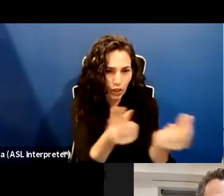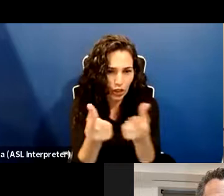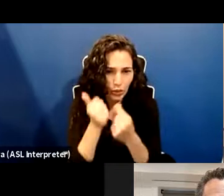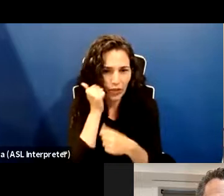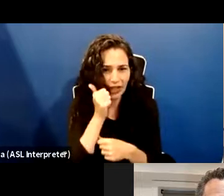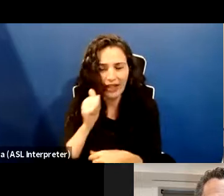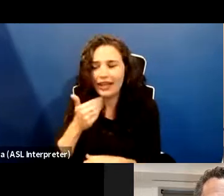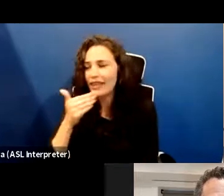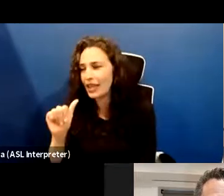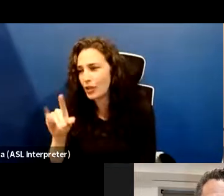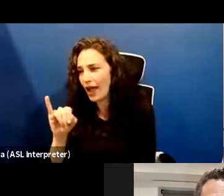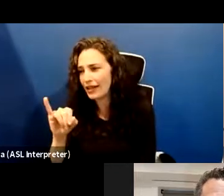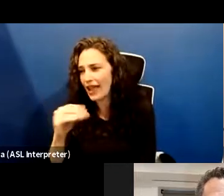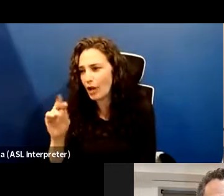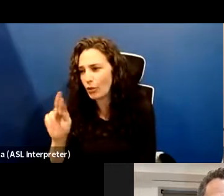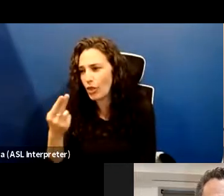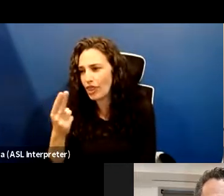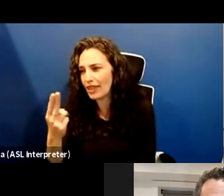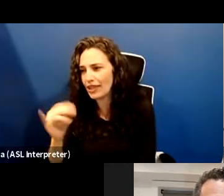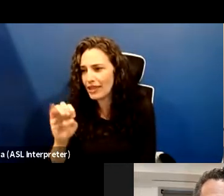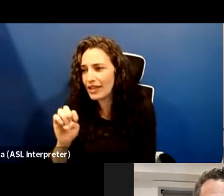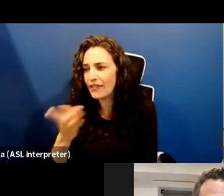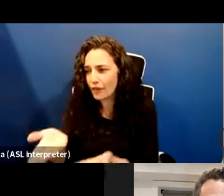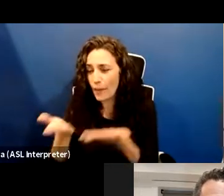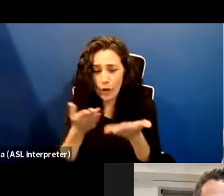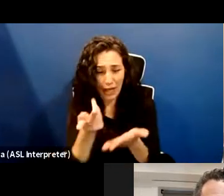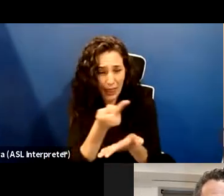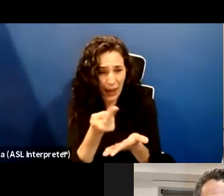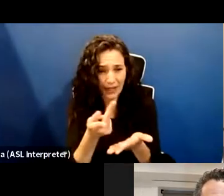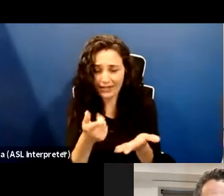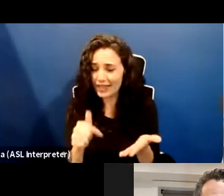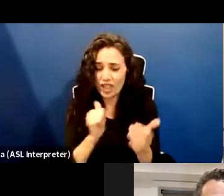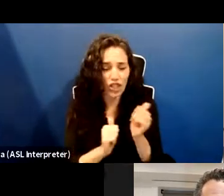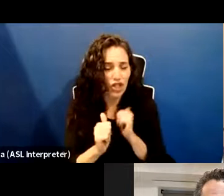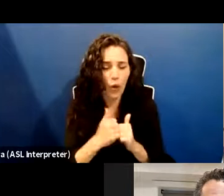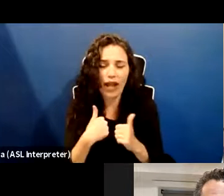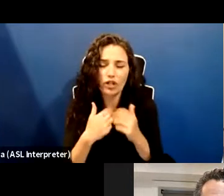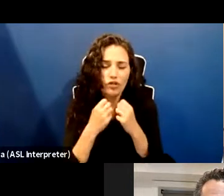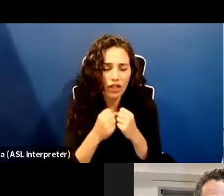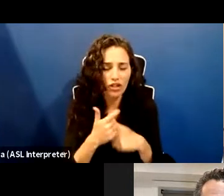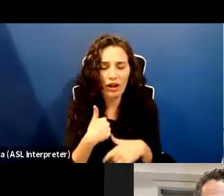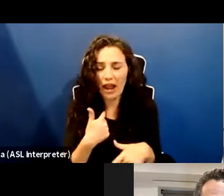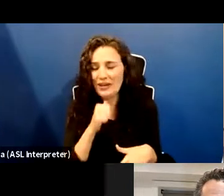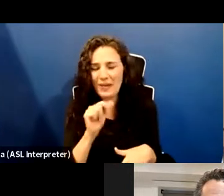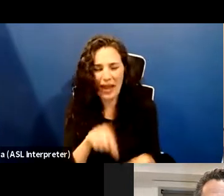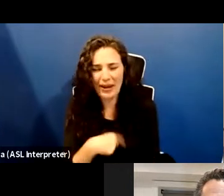thank you for bringing them to us. This is a show that I really treasure and I know that I'm definitely not alone in that.